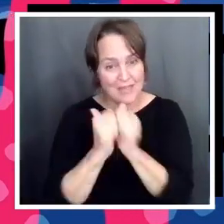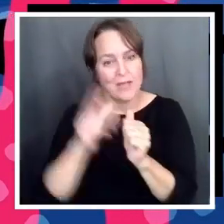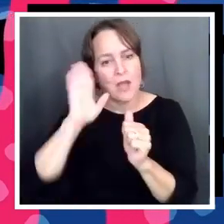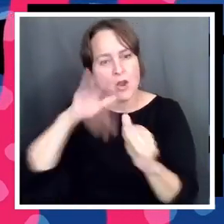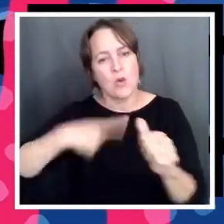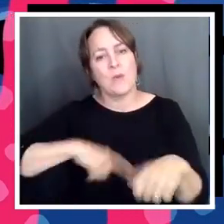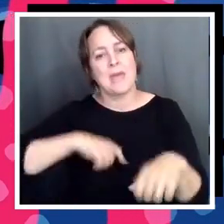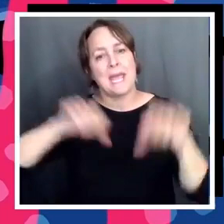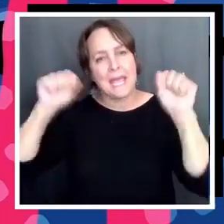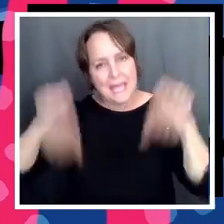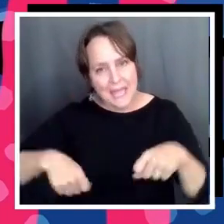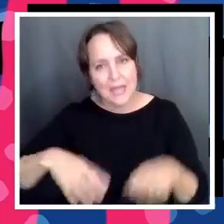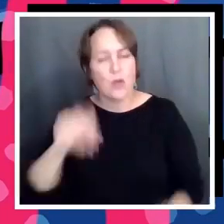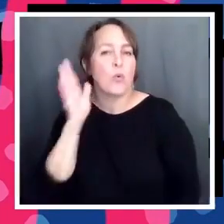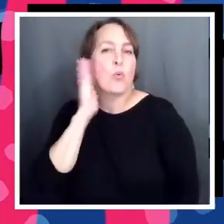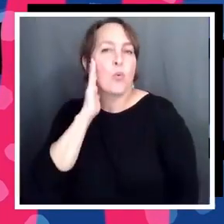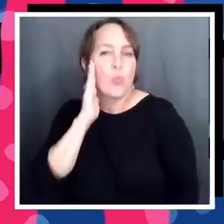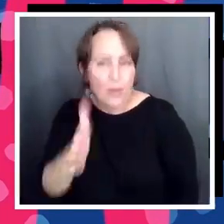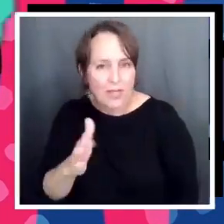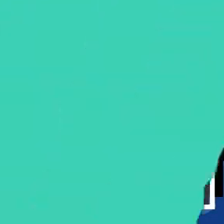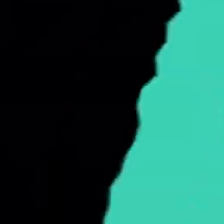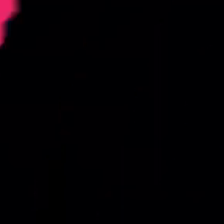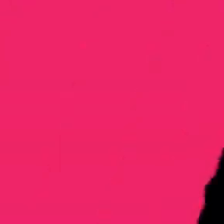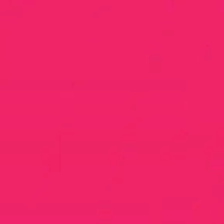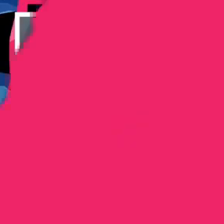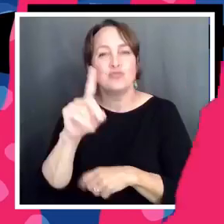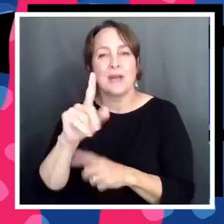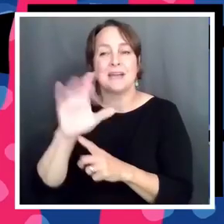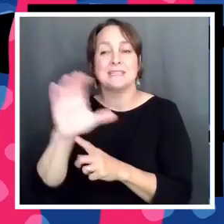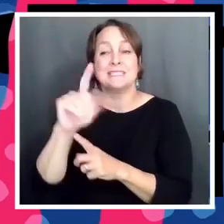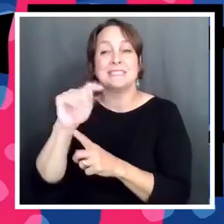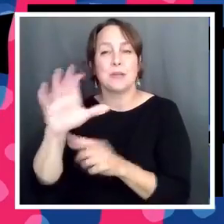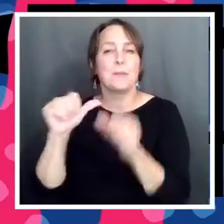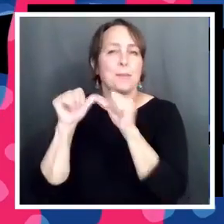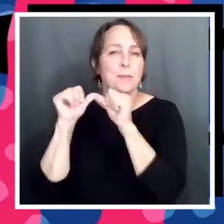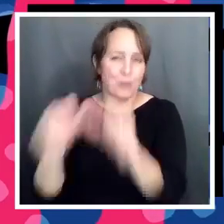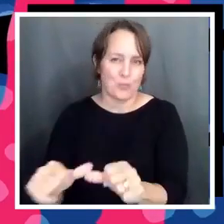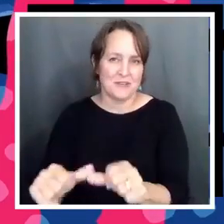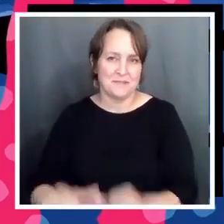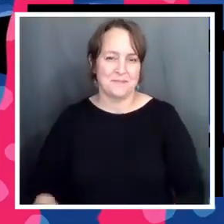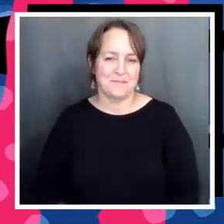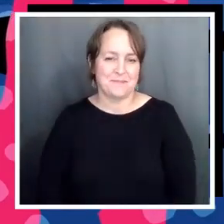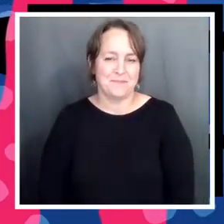LET US KEEP FIGHTING AND MAKE